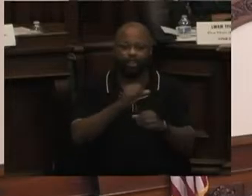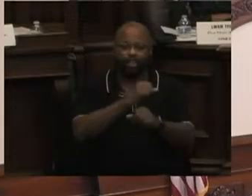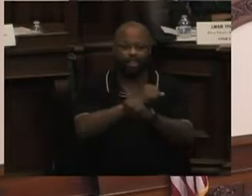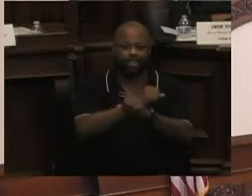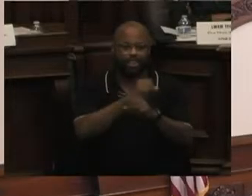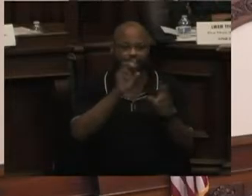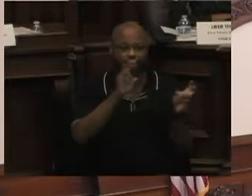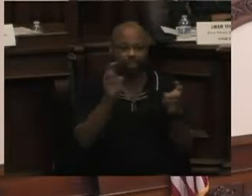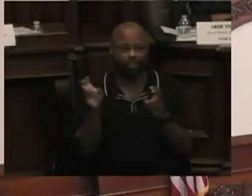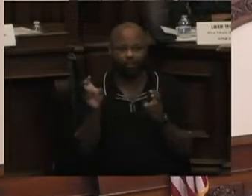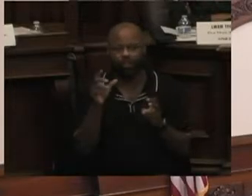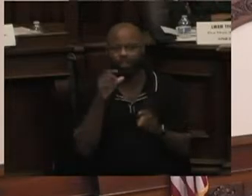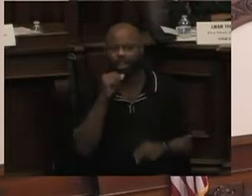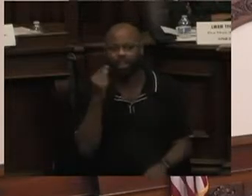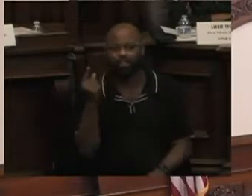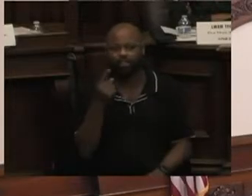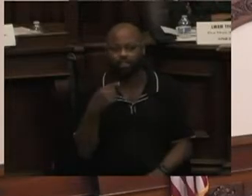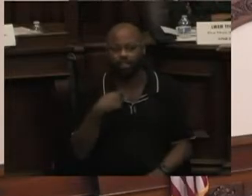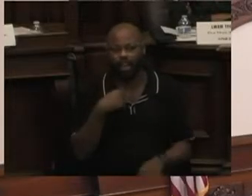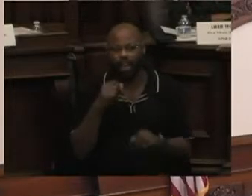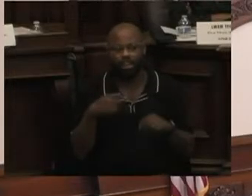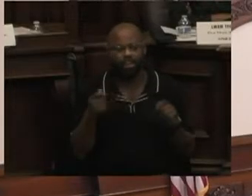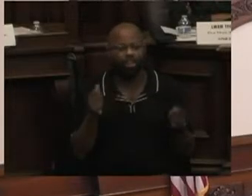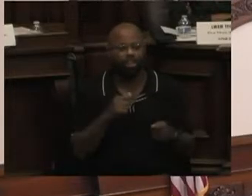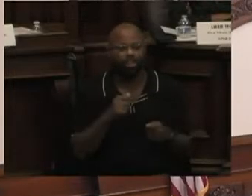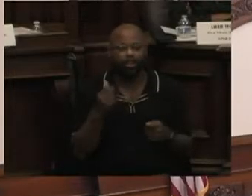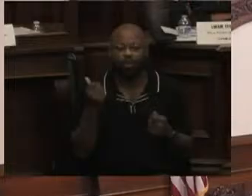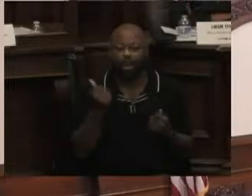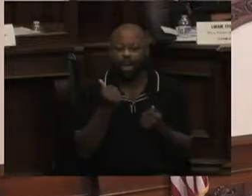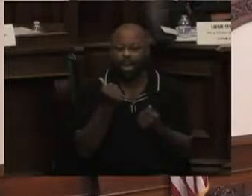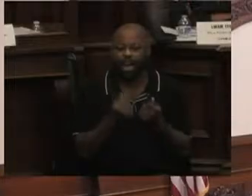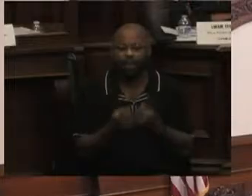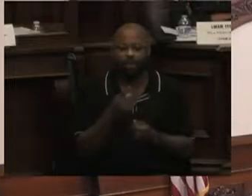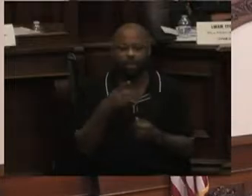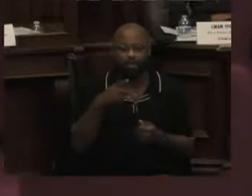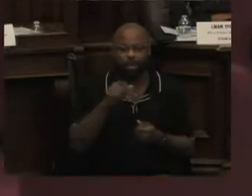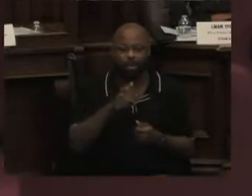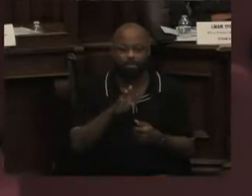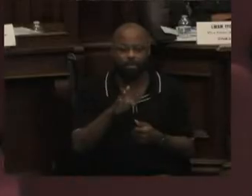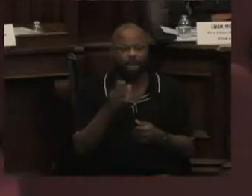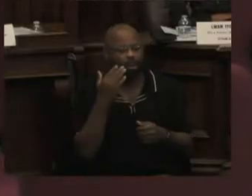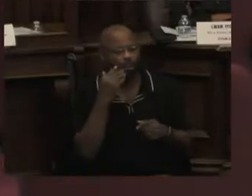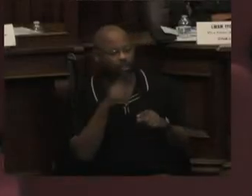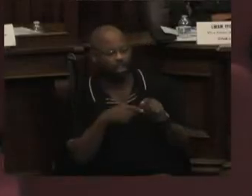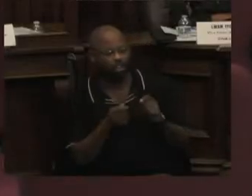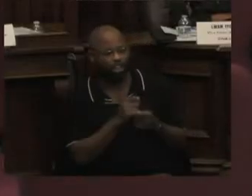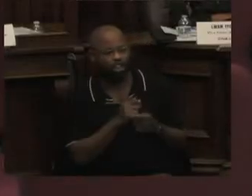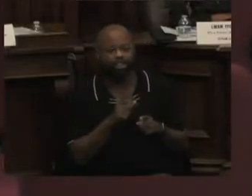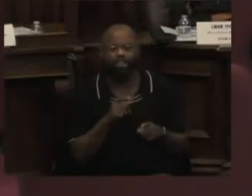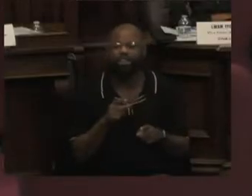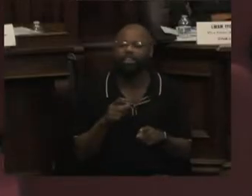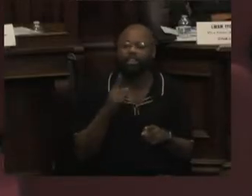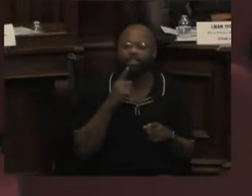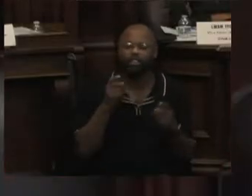who are not city paid employees. So it's more of a security issue. So that's not something